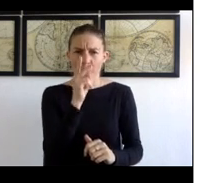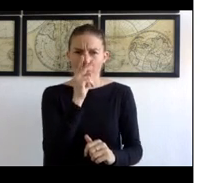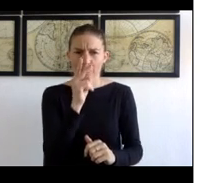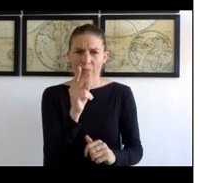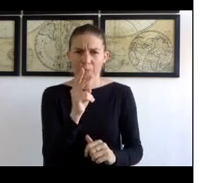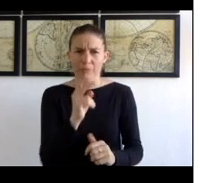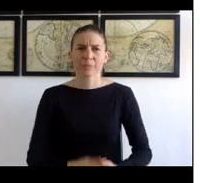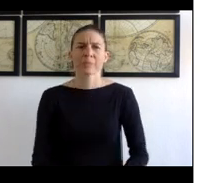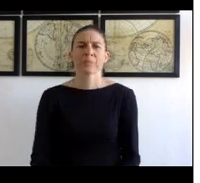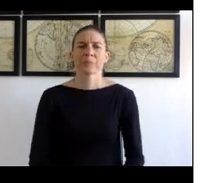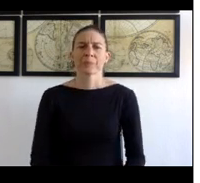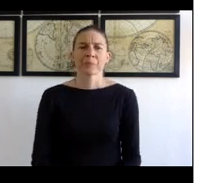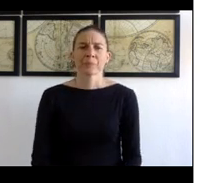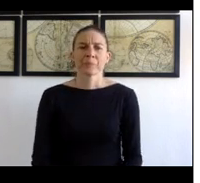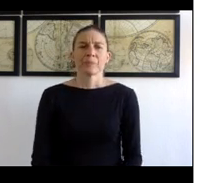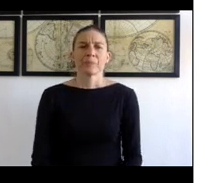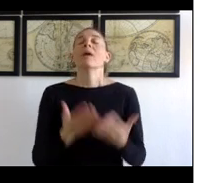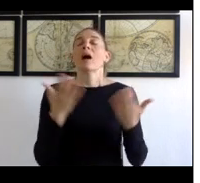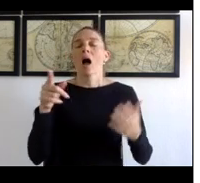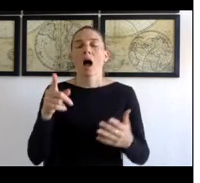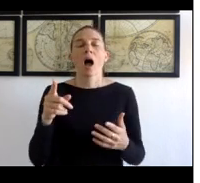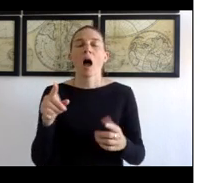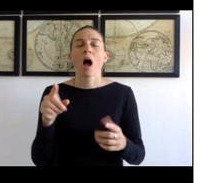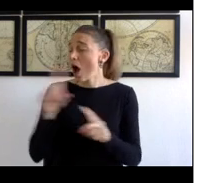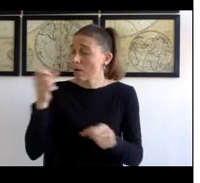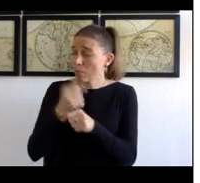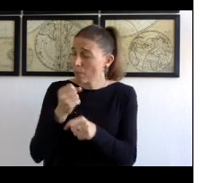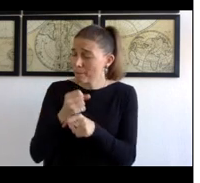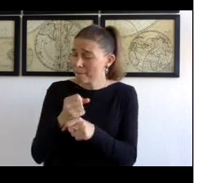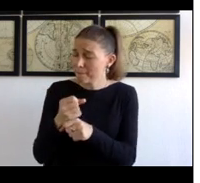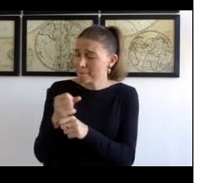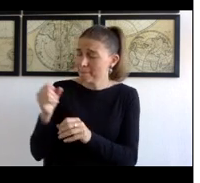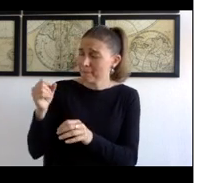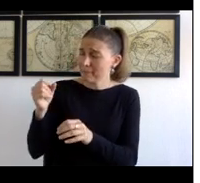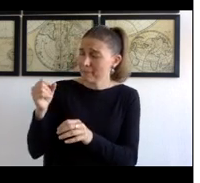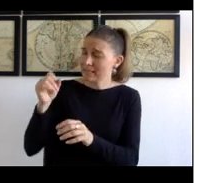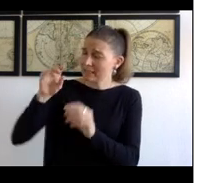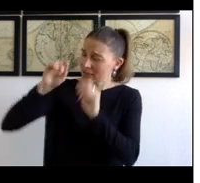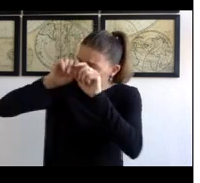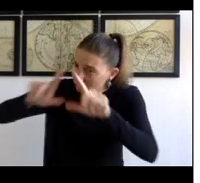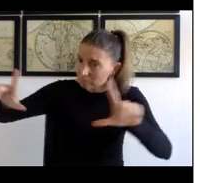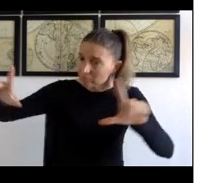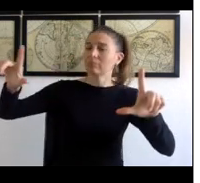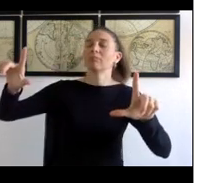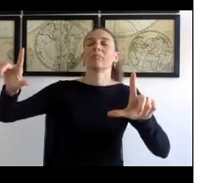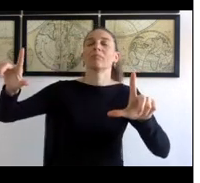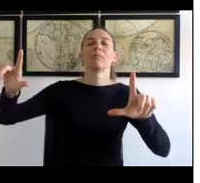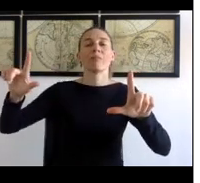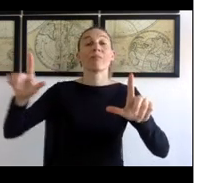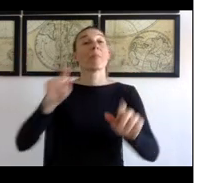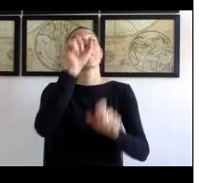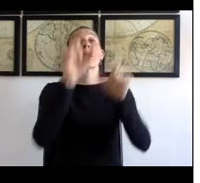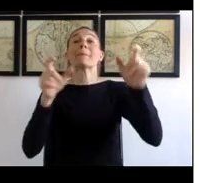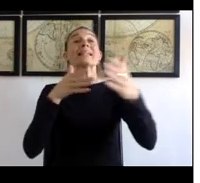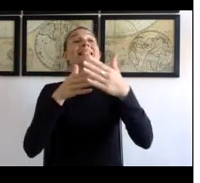Unemployment rate provides only a partial picture of the participation of persons with disabilities in the labour market.